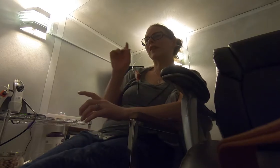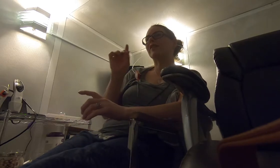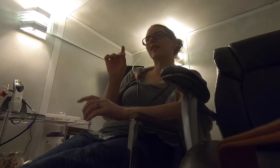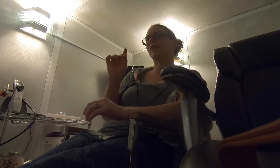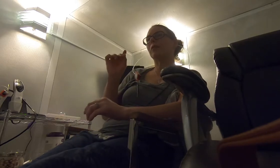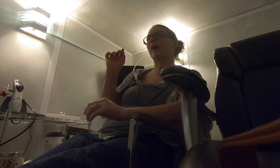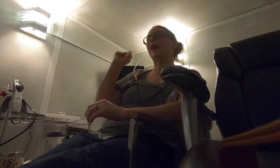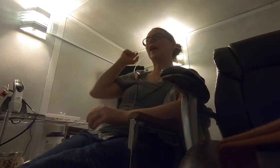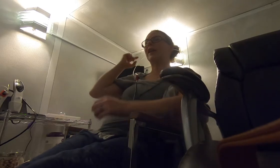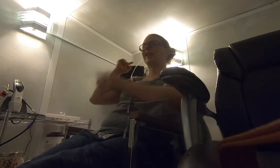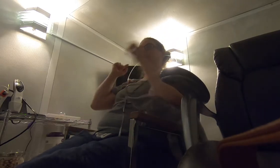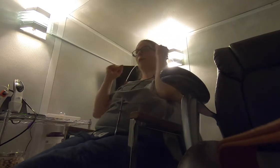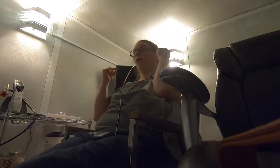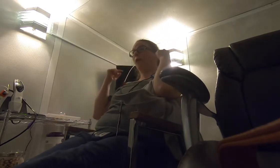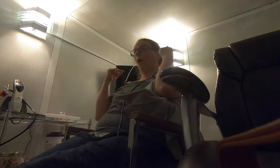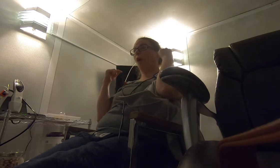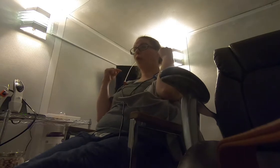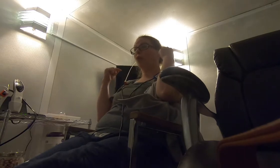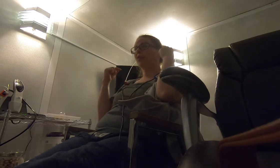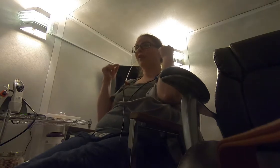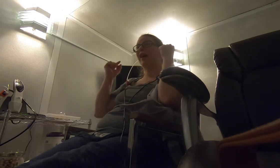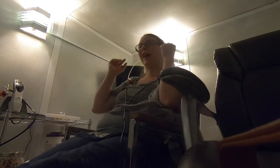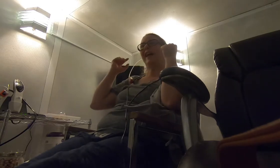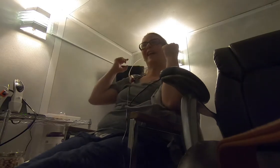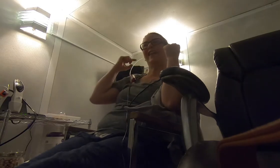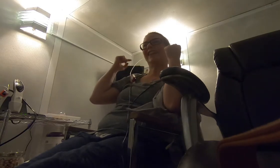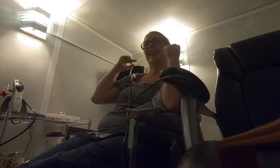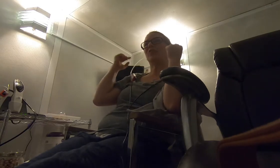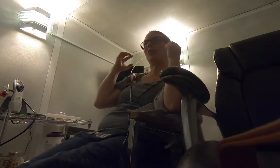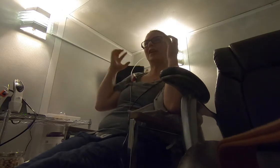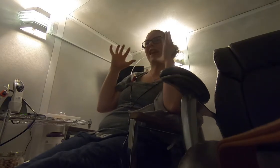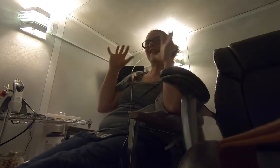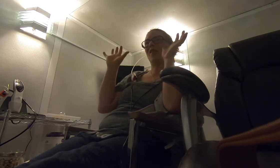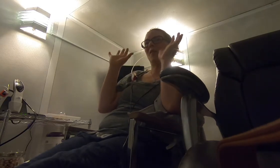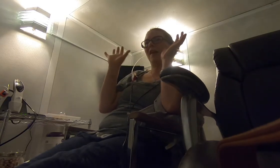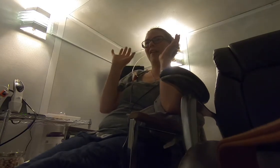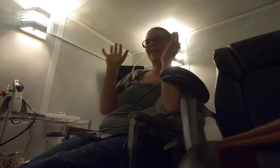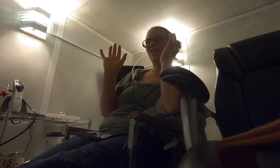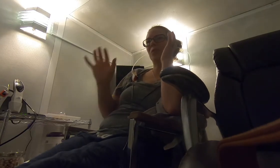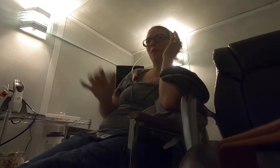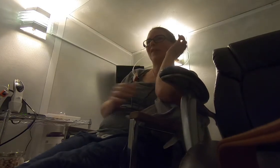just a little bit, is it for both? this one I don't want it to be too much sound